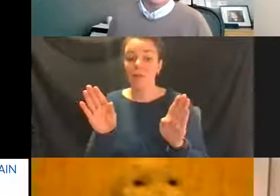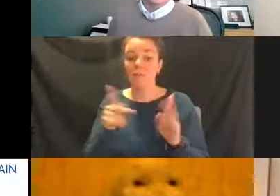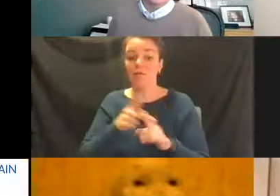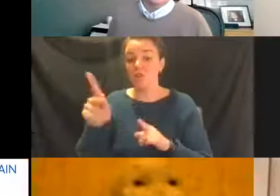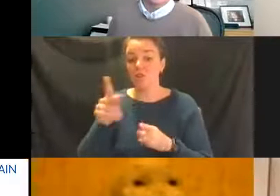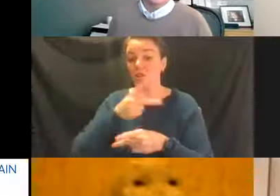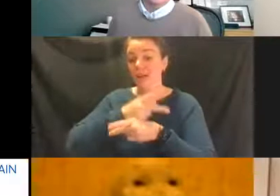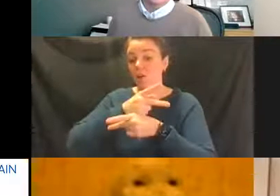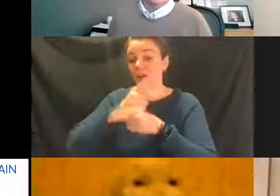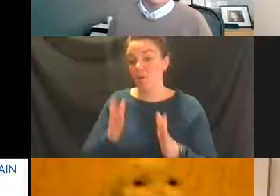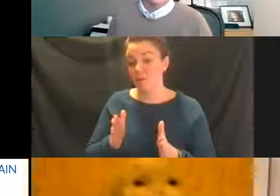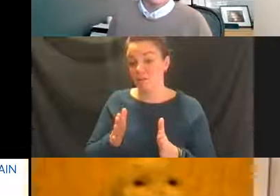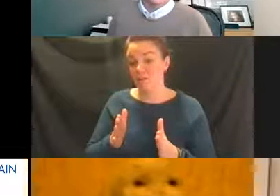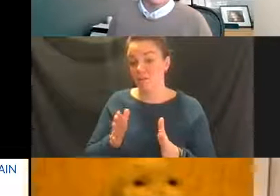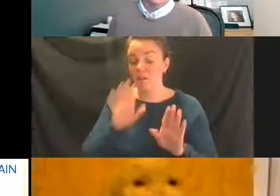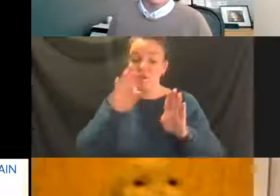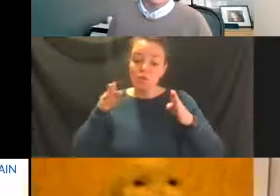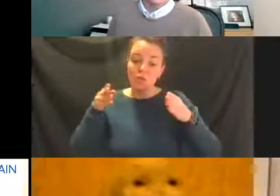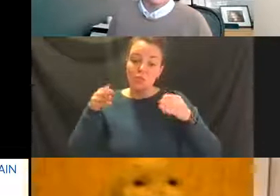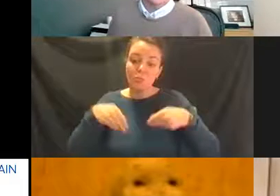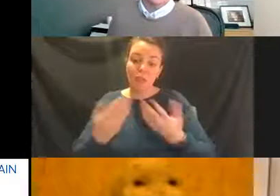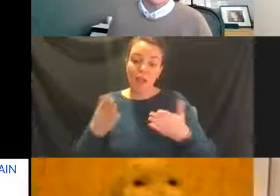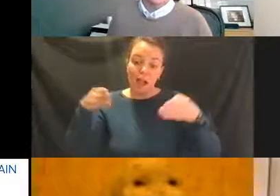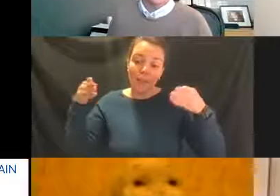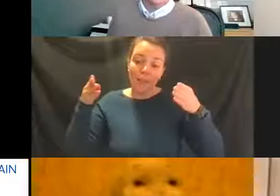provide person-centered care for people with intellectual disabilities and their support.